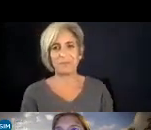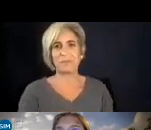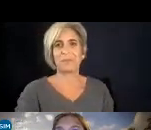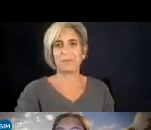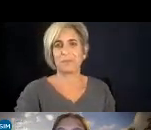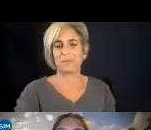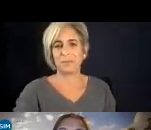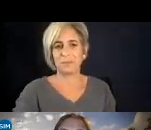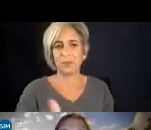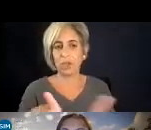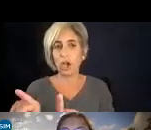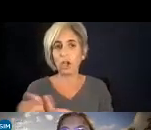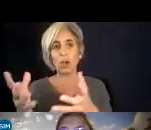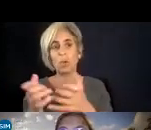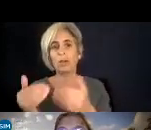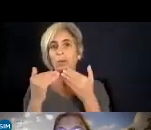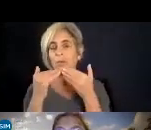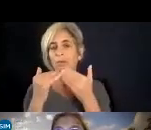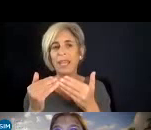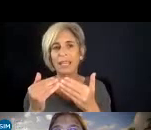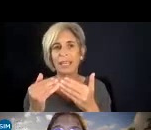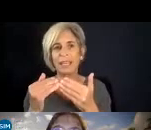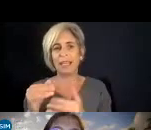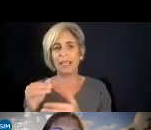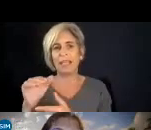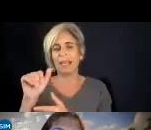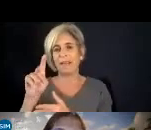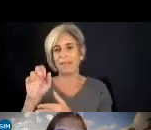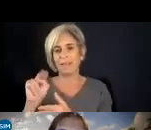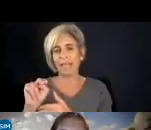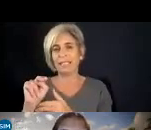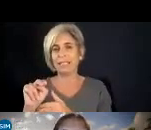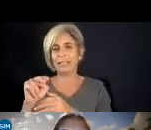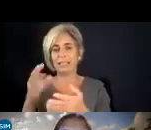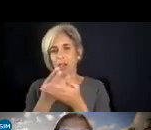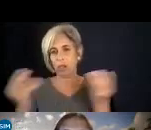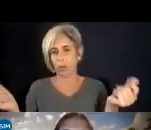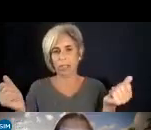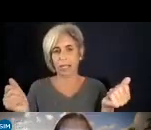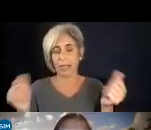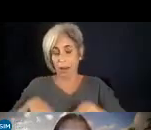I also would like to thank Advance Solutions for being our sponsor this evening. We're very grateful.